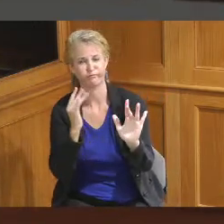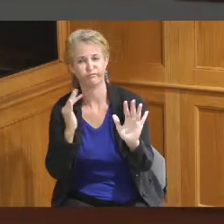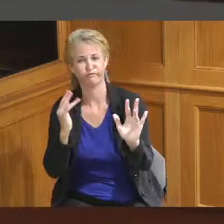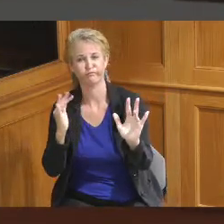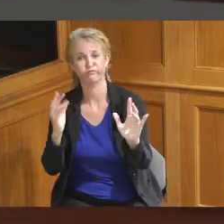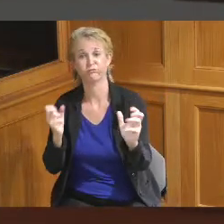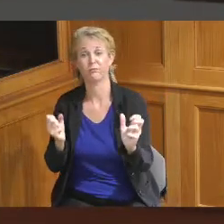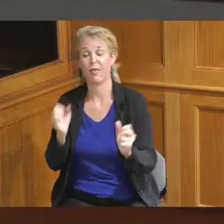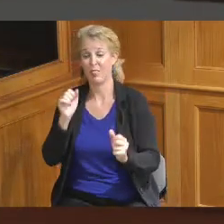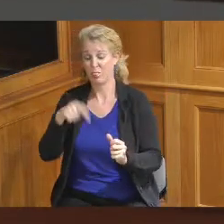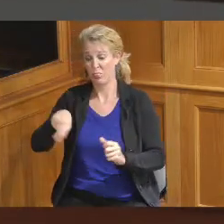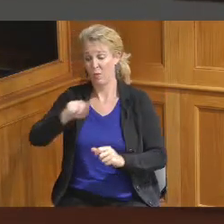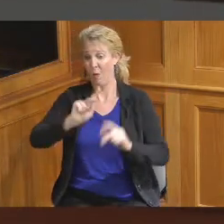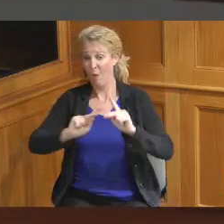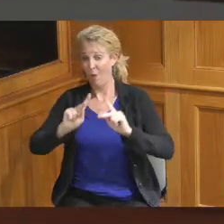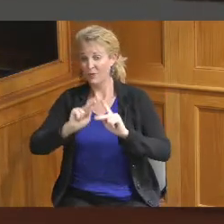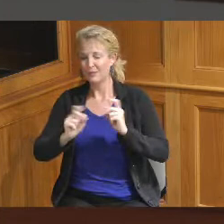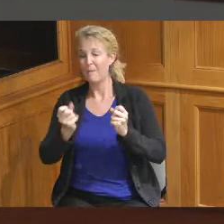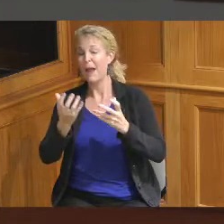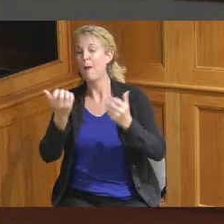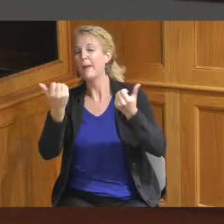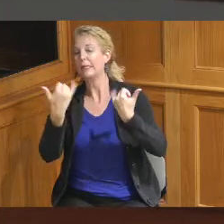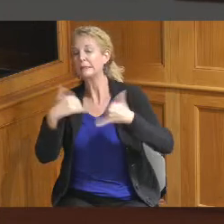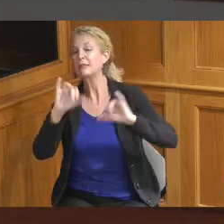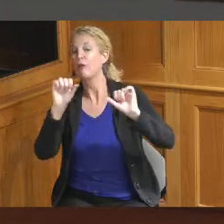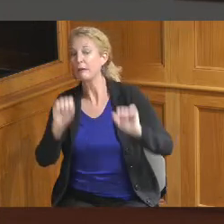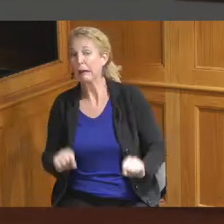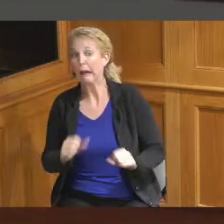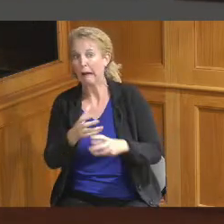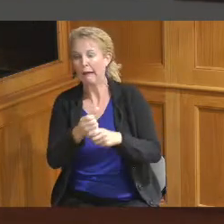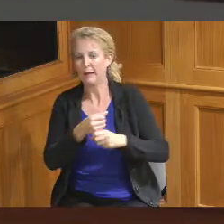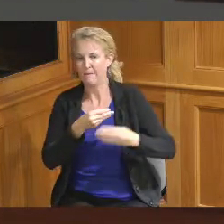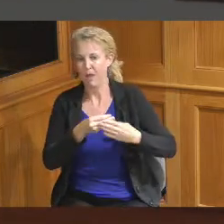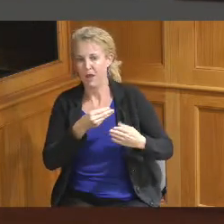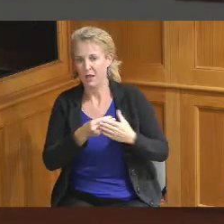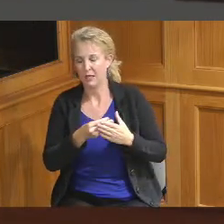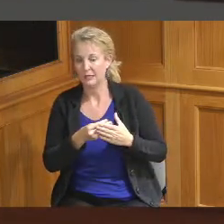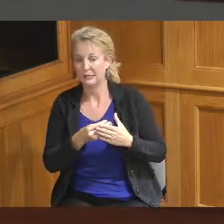in that queue that are likely to be eligible the thought is at this point we are darn close